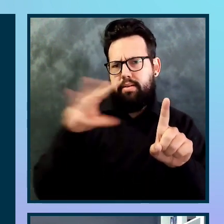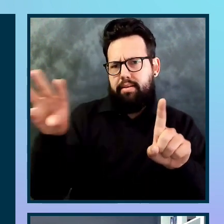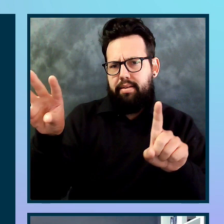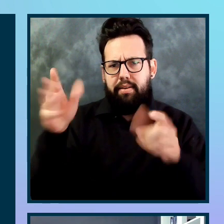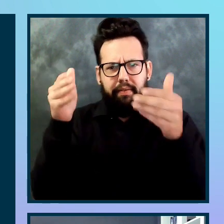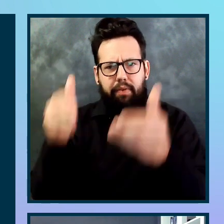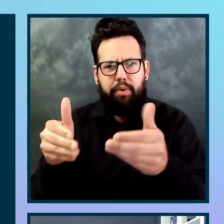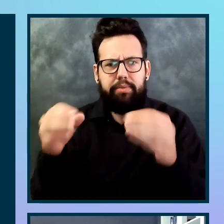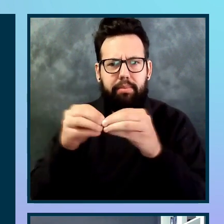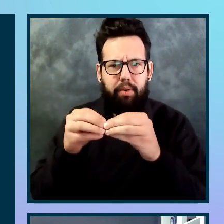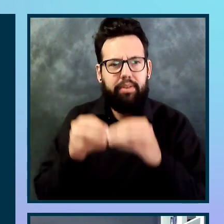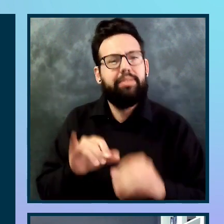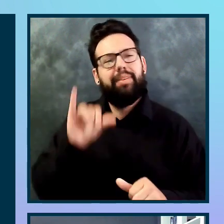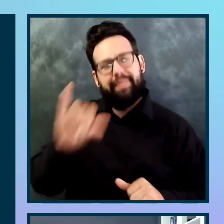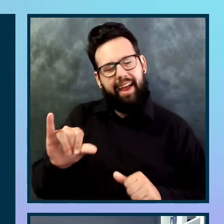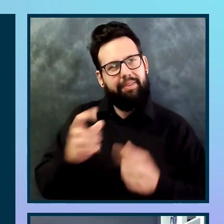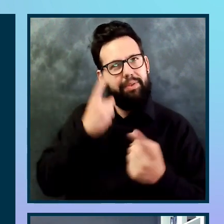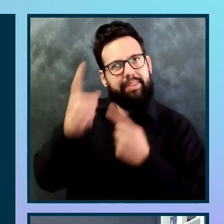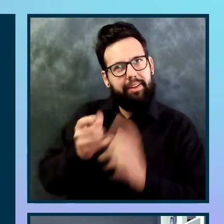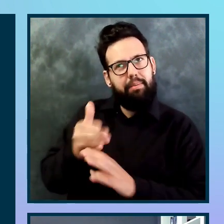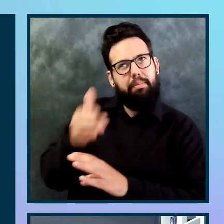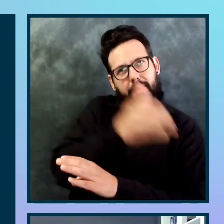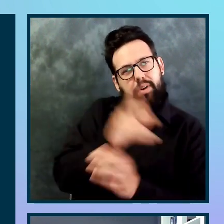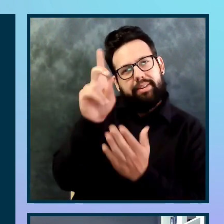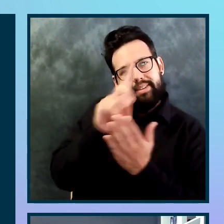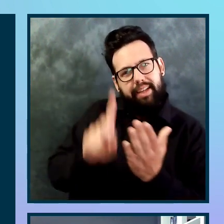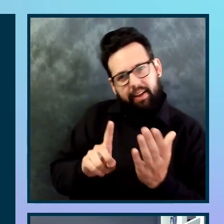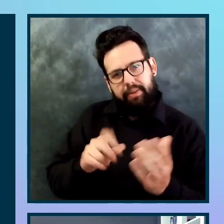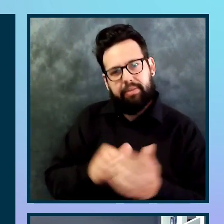Those are considerations that need to be thought of, again, going back to pointer devices.